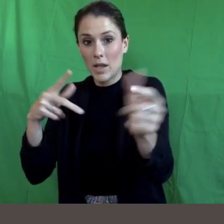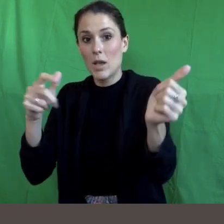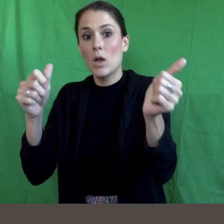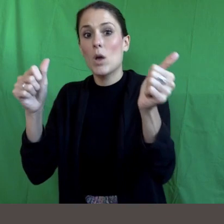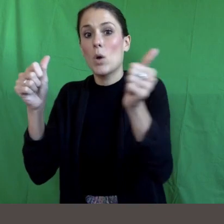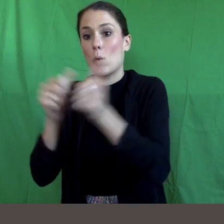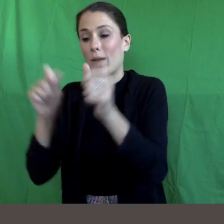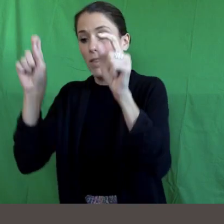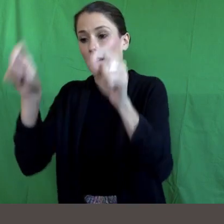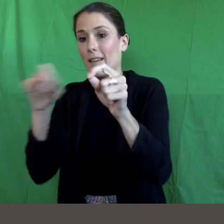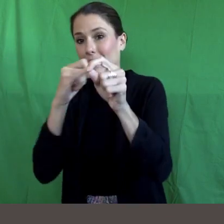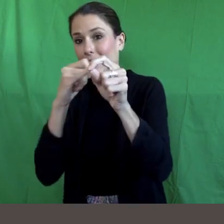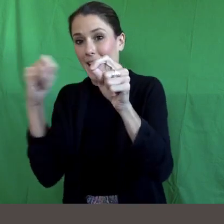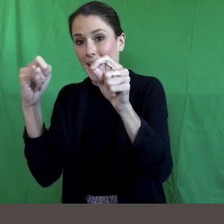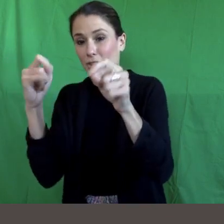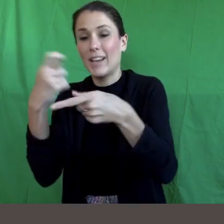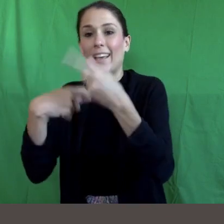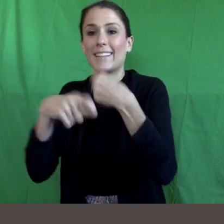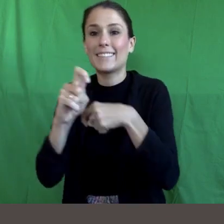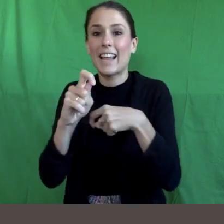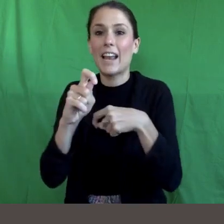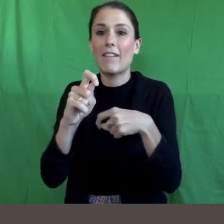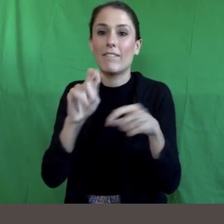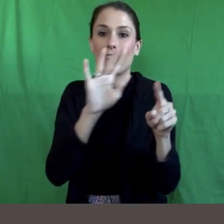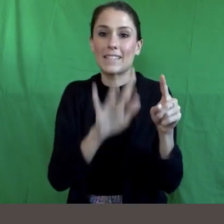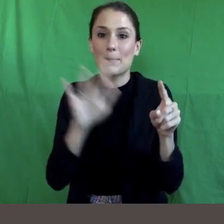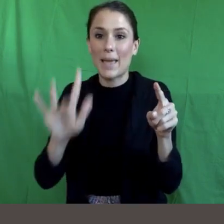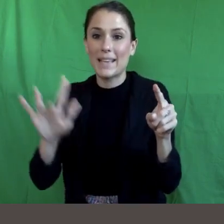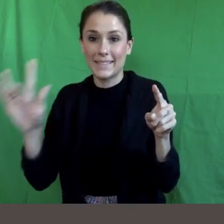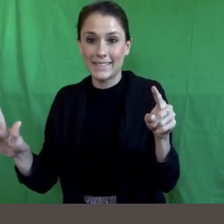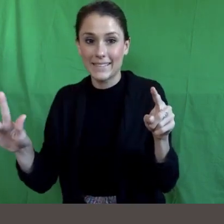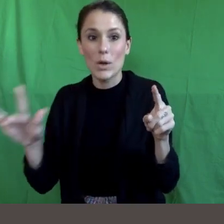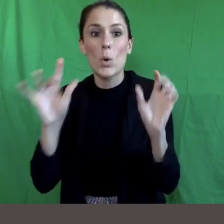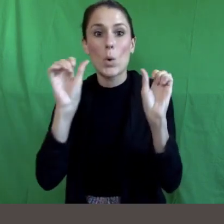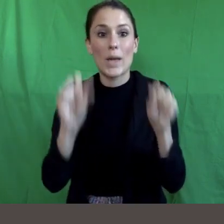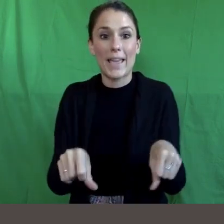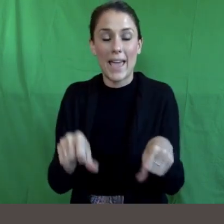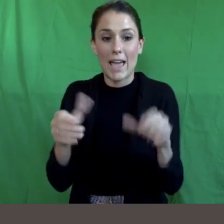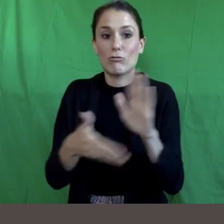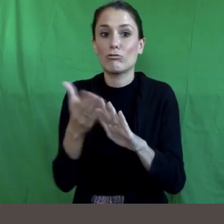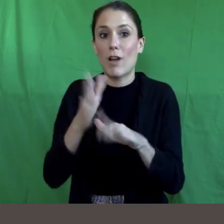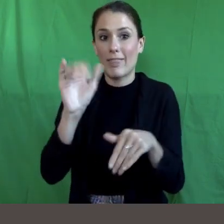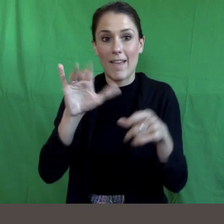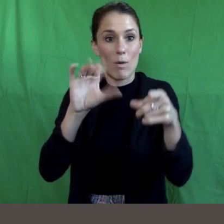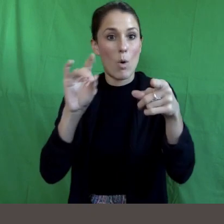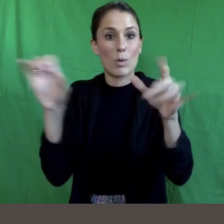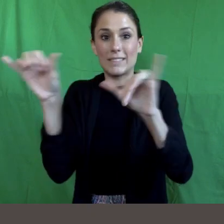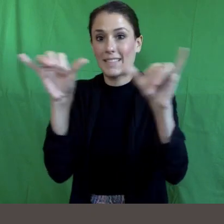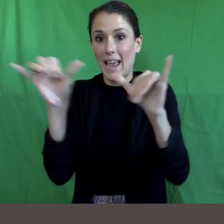sector for separator. And let's set that to a dash. So we're going to get something like this. We can actually run the code above if you want.